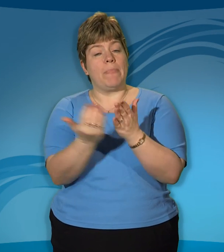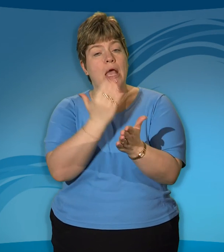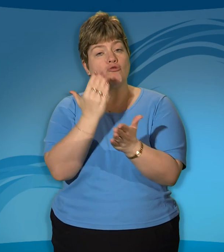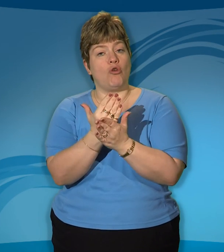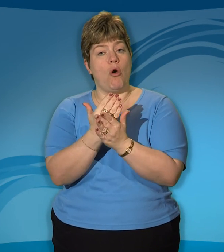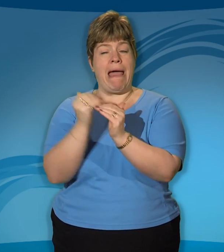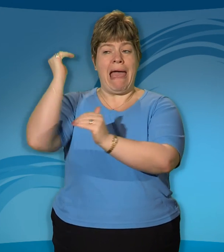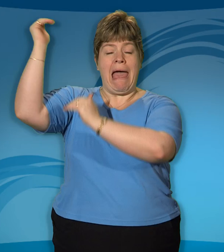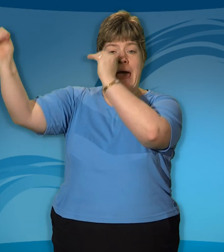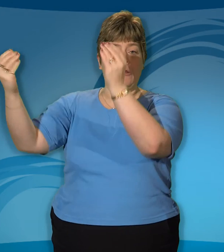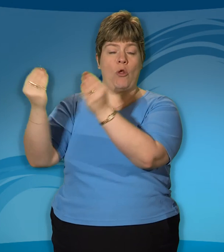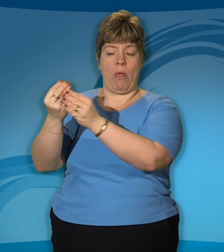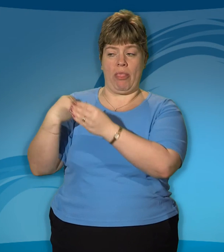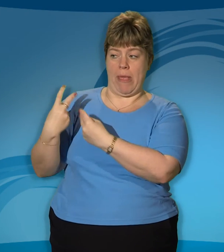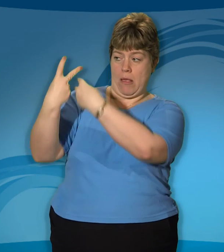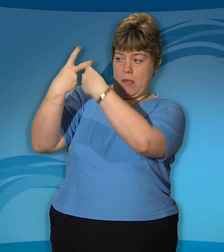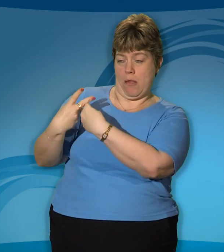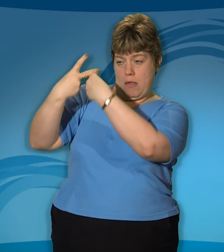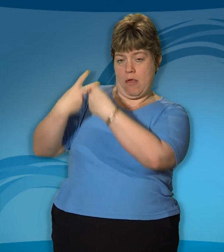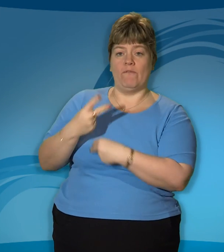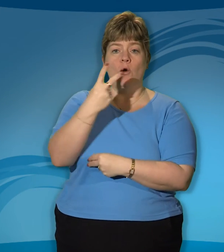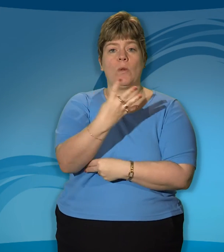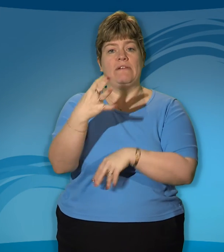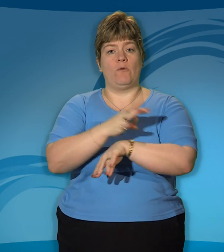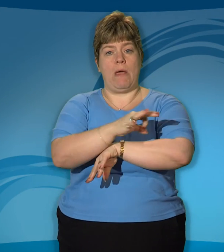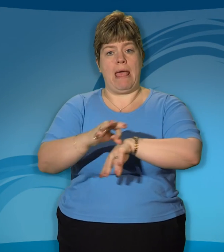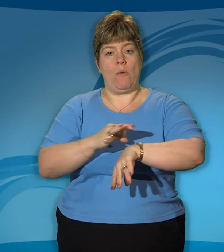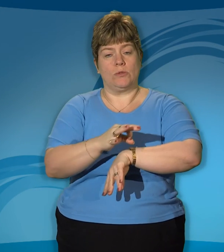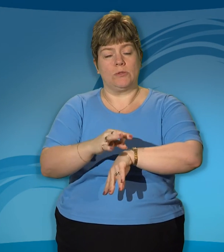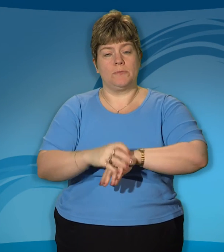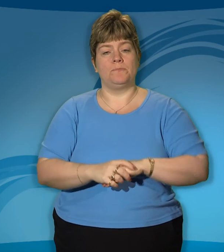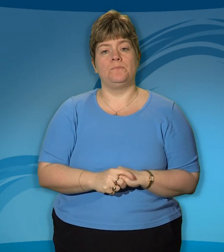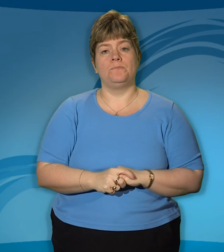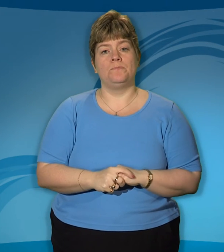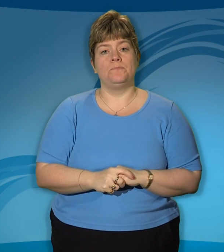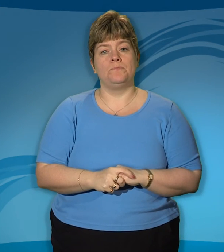Ensure that a responsible adult stays at home with you for 24 hours.